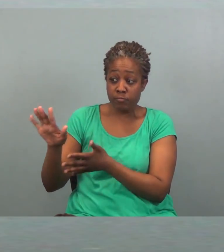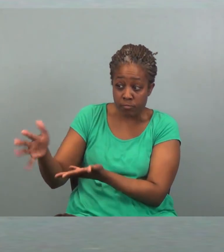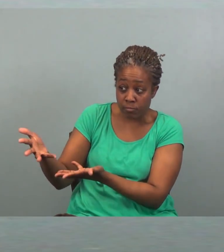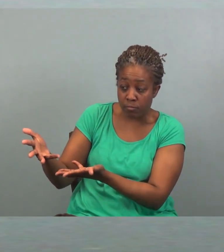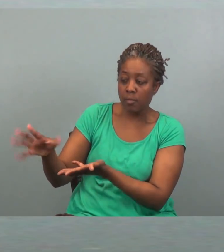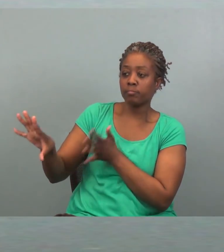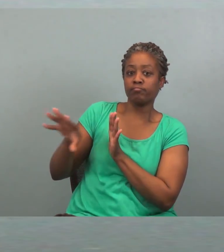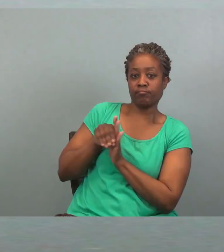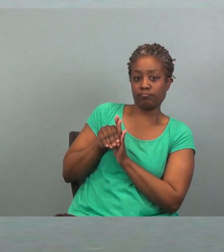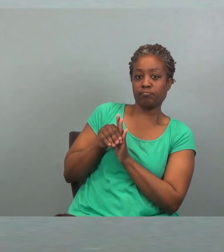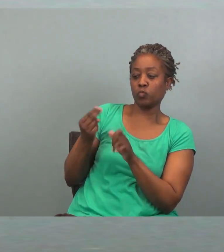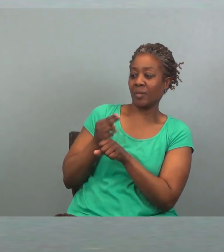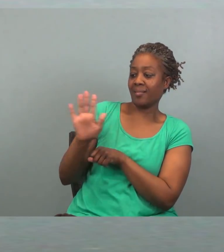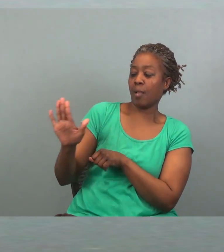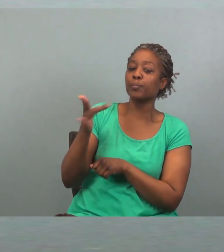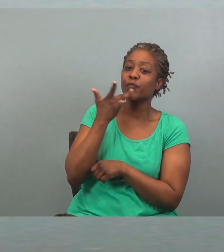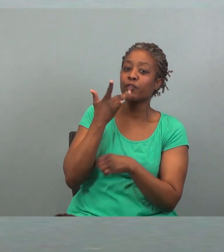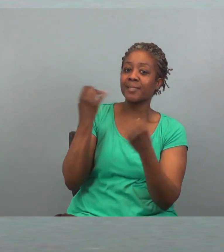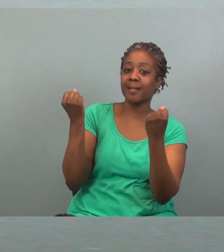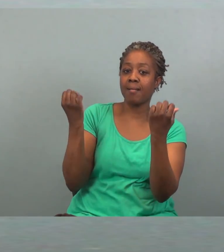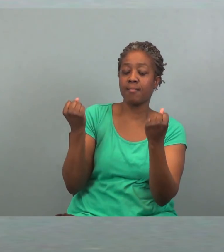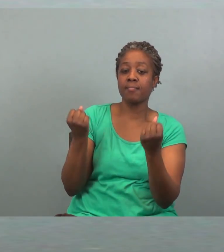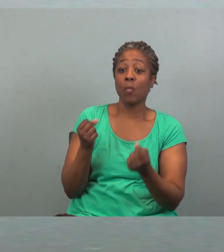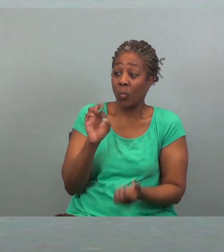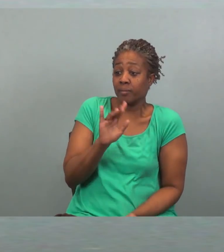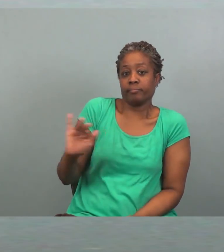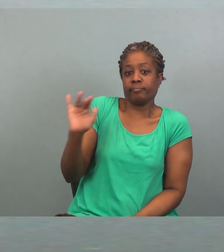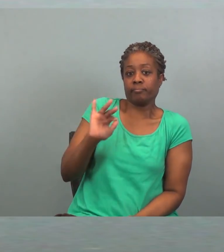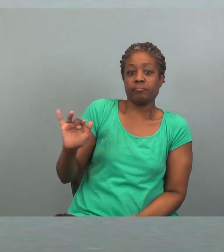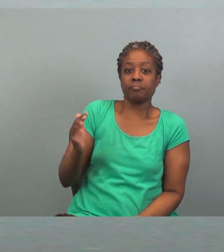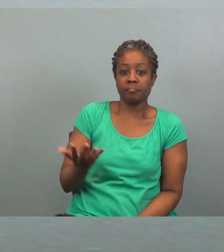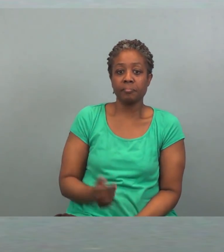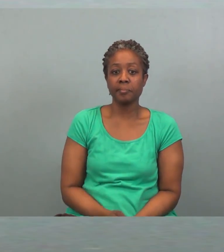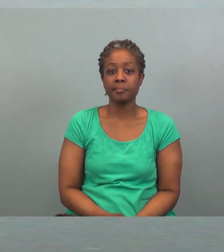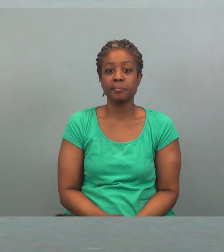Either use their preferred sign for specific concepts, or fingerspell the word.